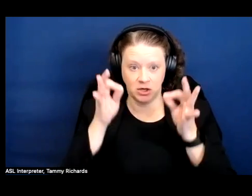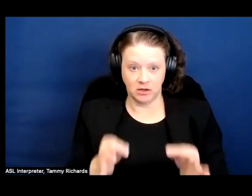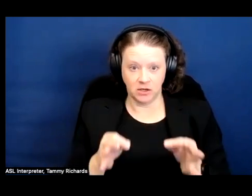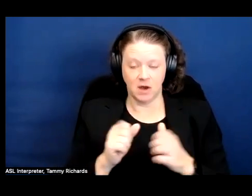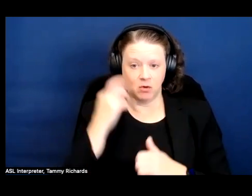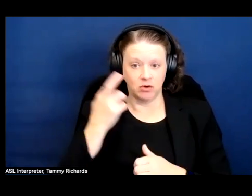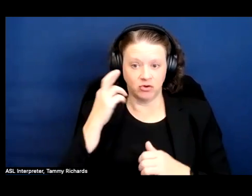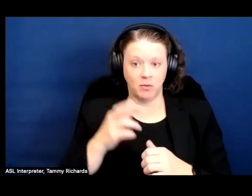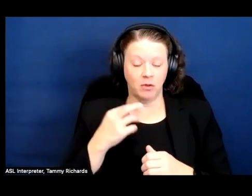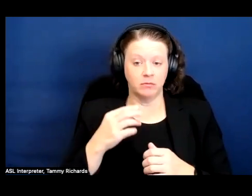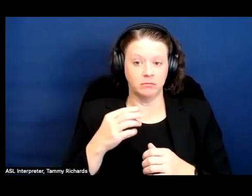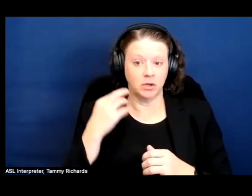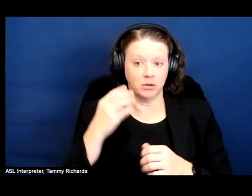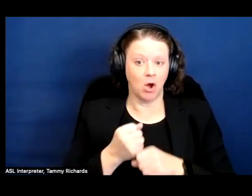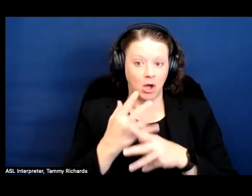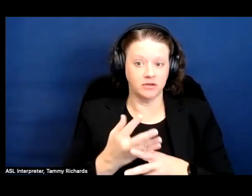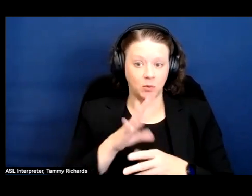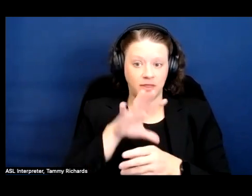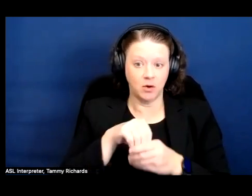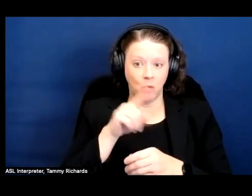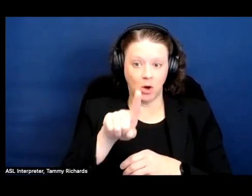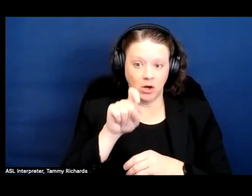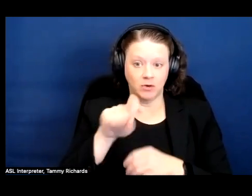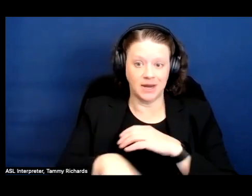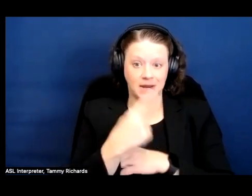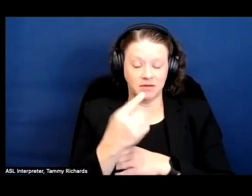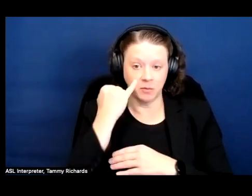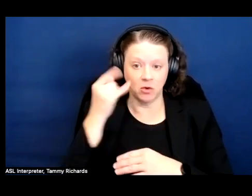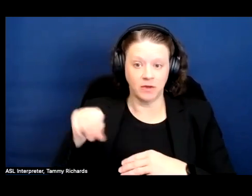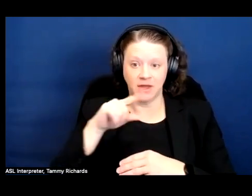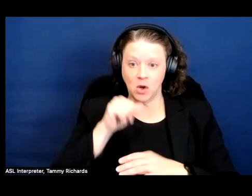I can address the questions that have been posted. Thank you very much.